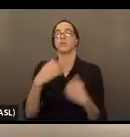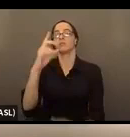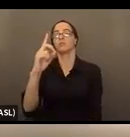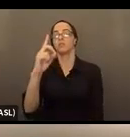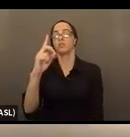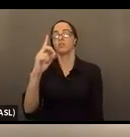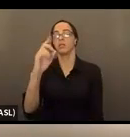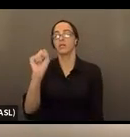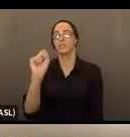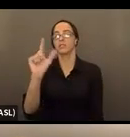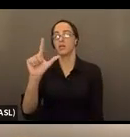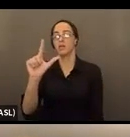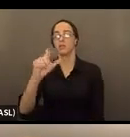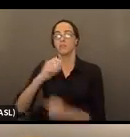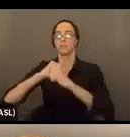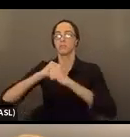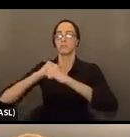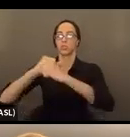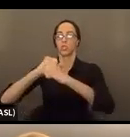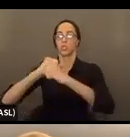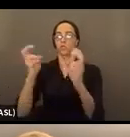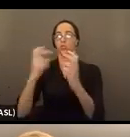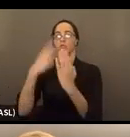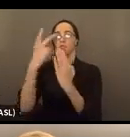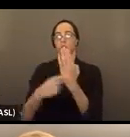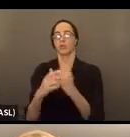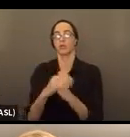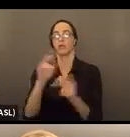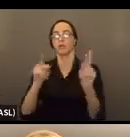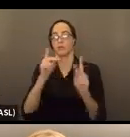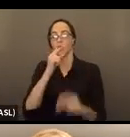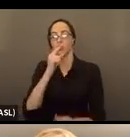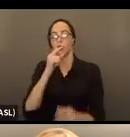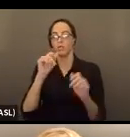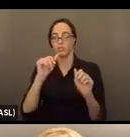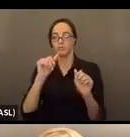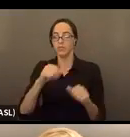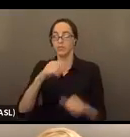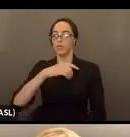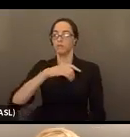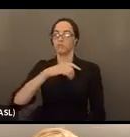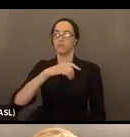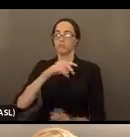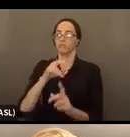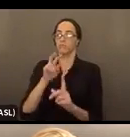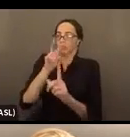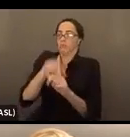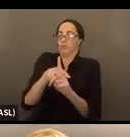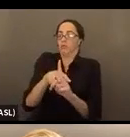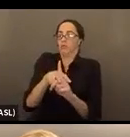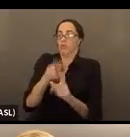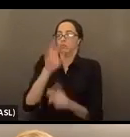so for those um applicable so we have the ability to provide financial assistance for those who have